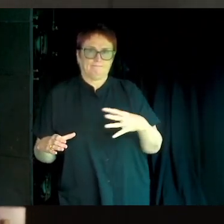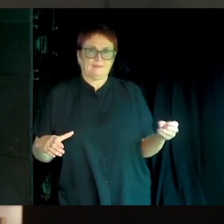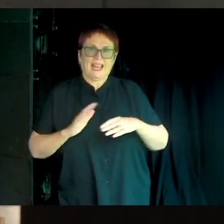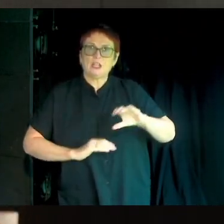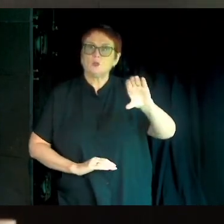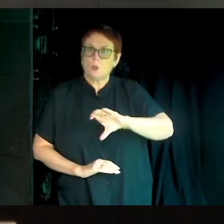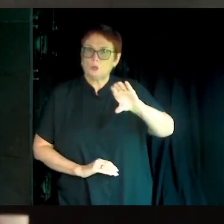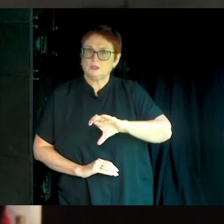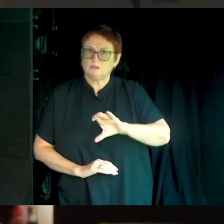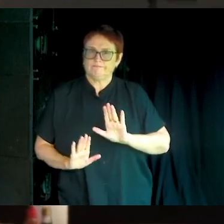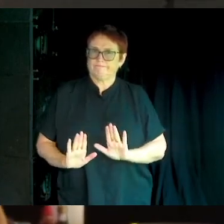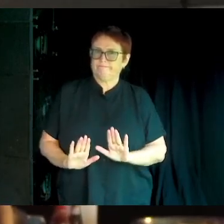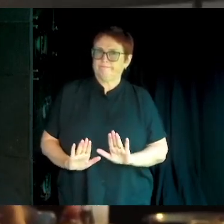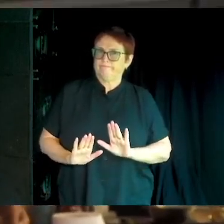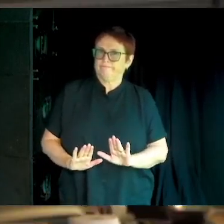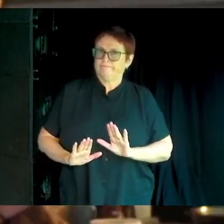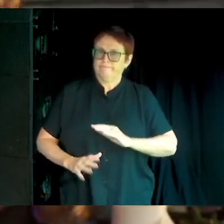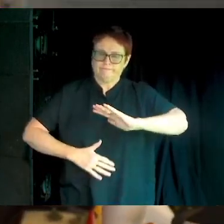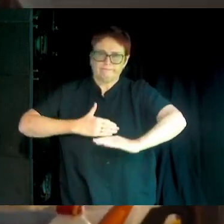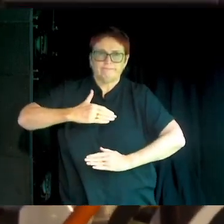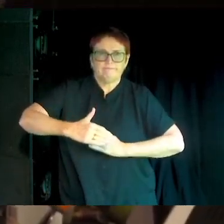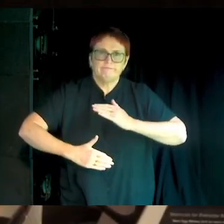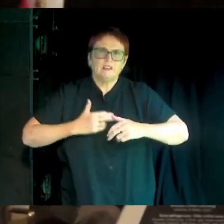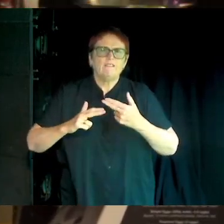and then just let it sit and let it cook for another five minutes wow